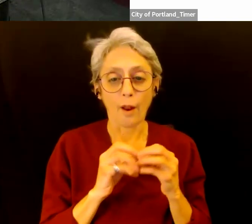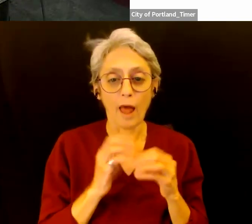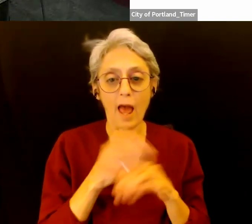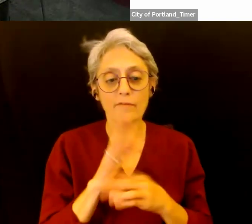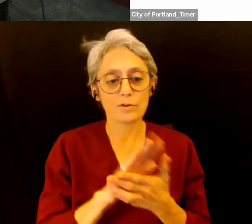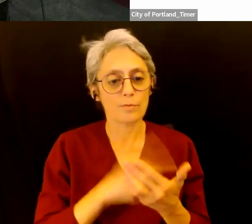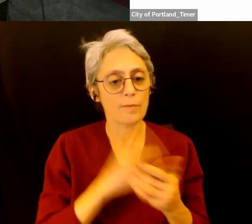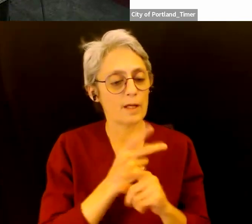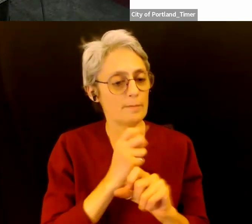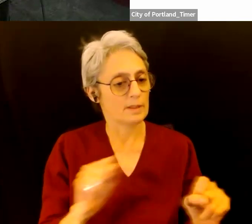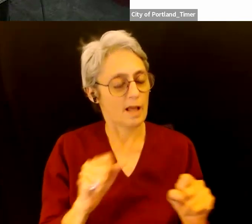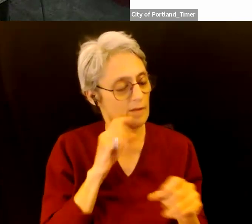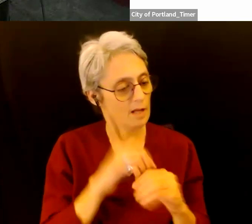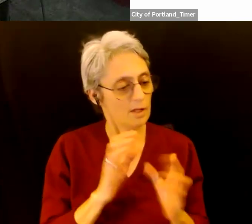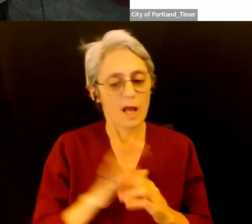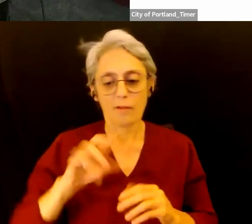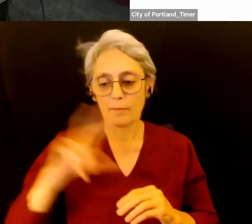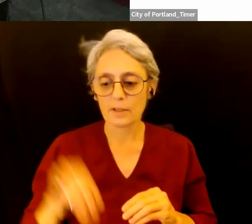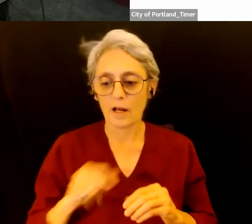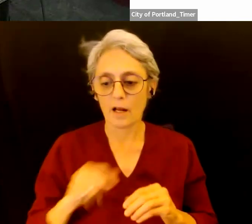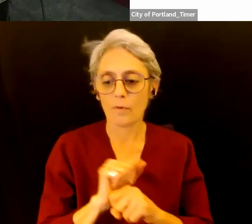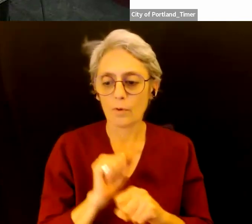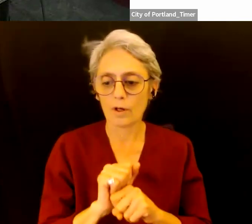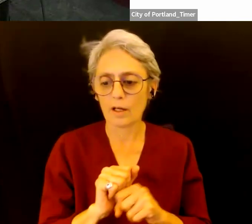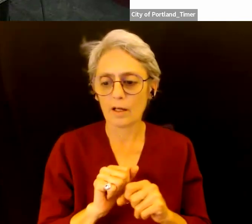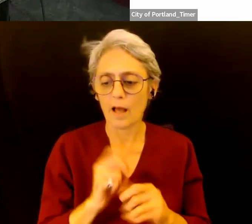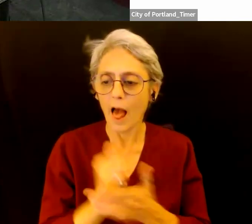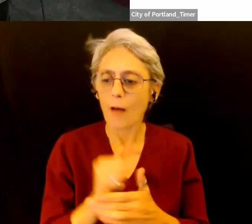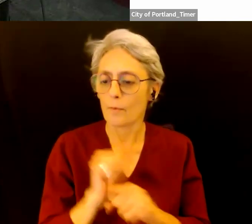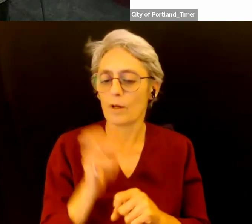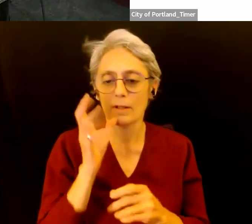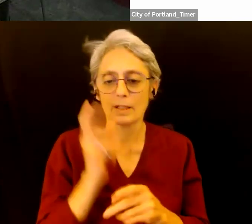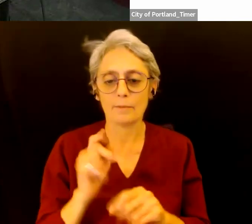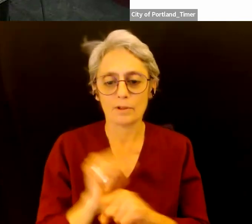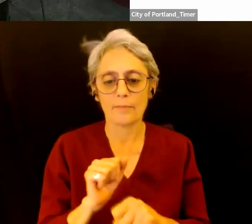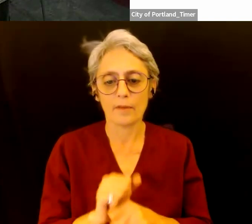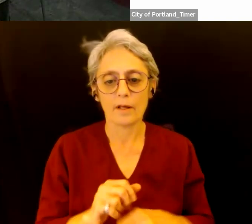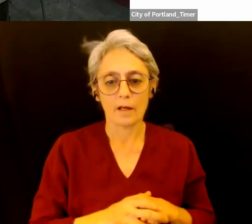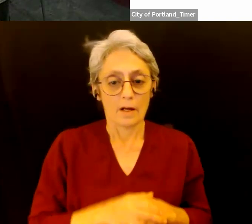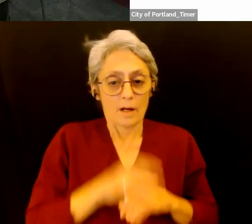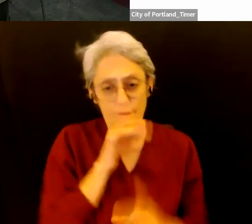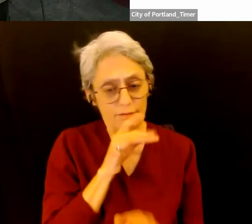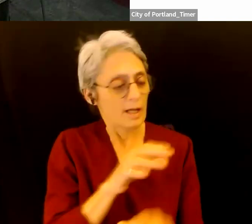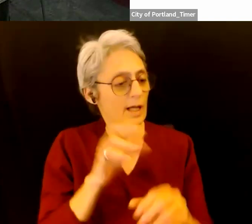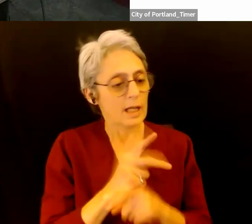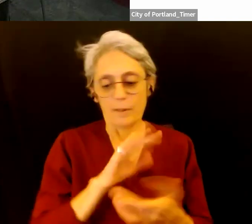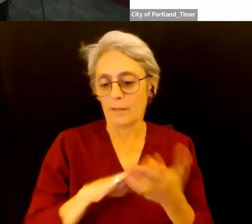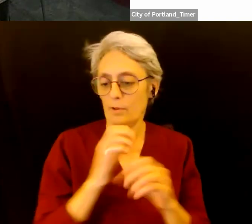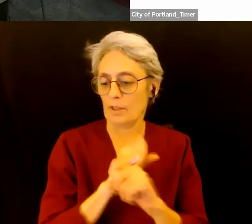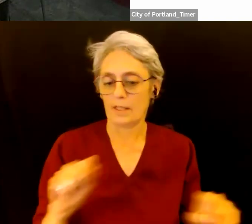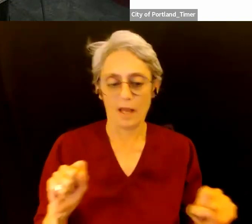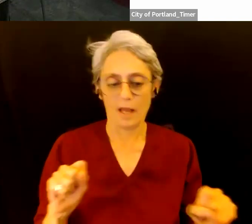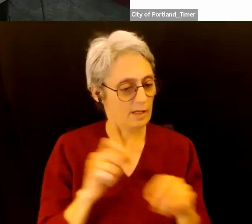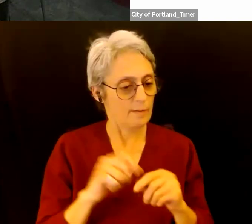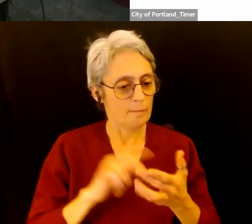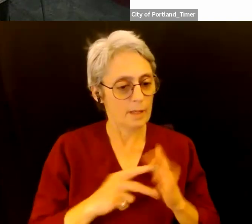83% help working parents keep their jobs. Keeping our community safe include providing meaningful community building opportunities for its youth.